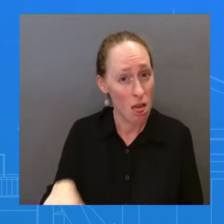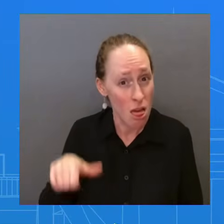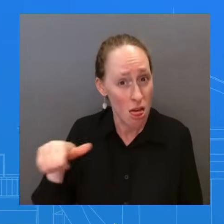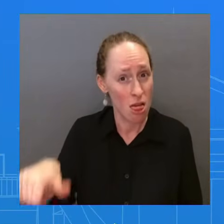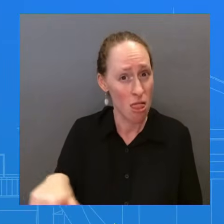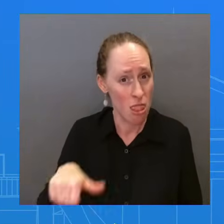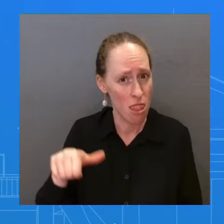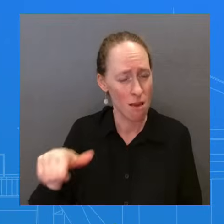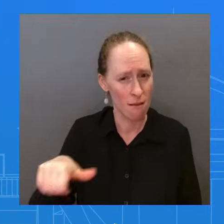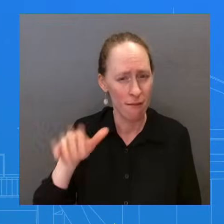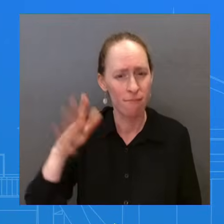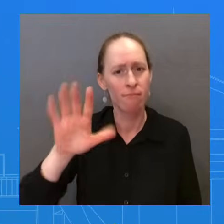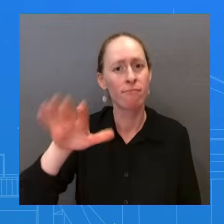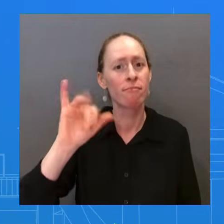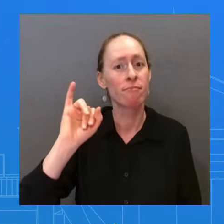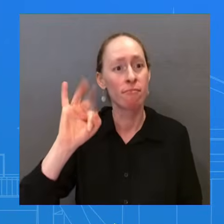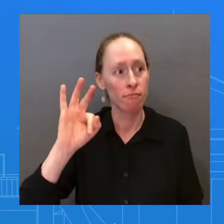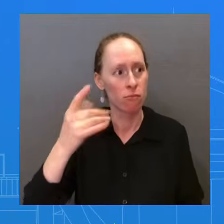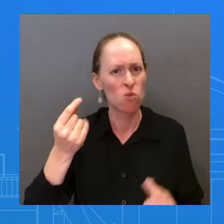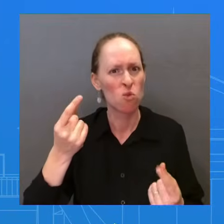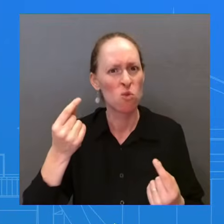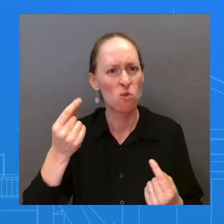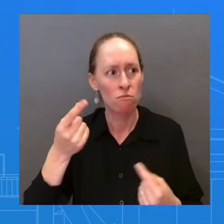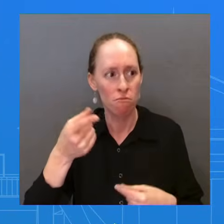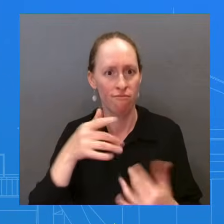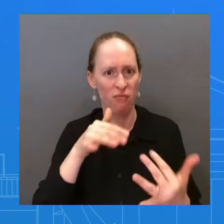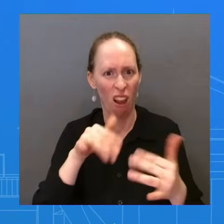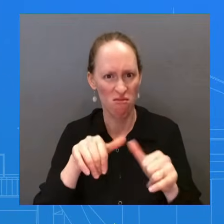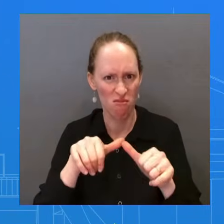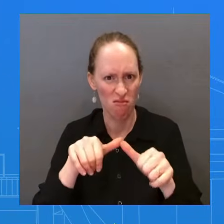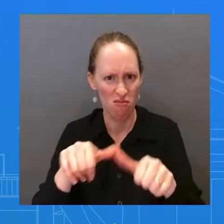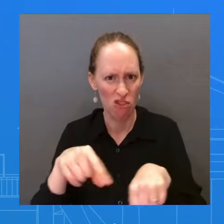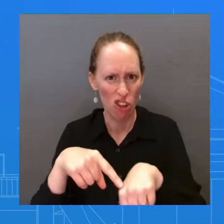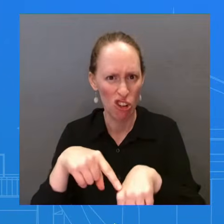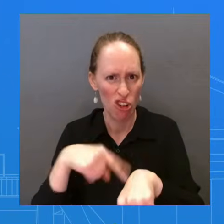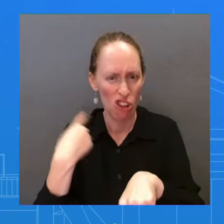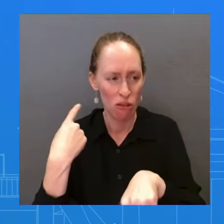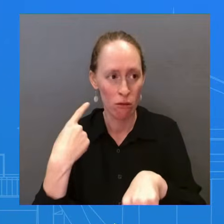are all left up to President Zelenskyy, why shouldn't the American people conclude